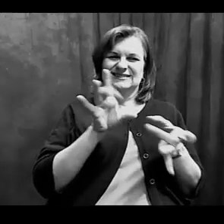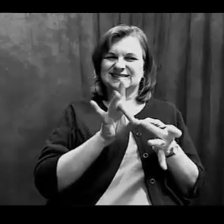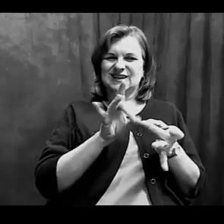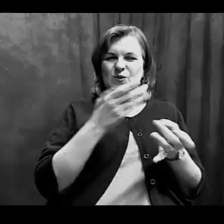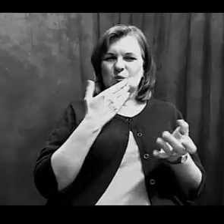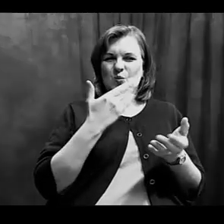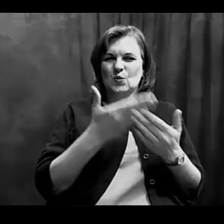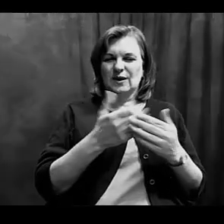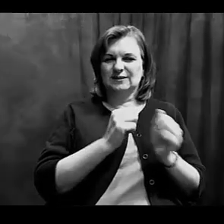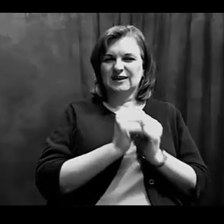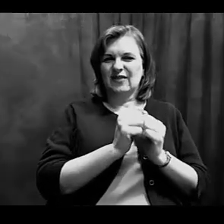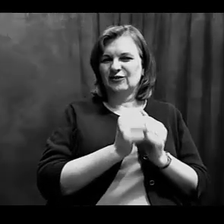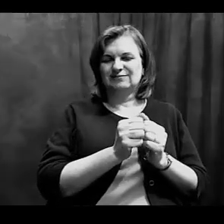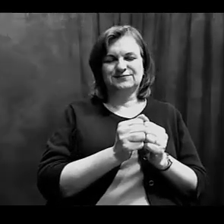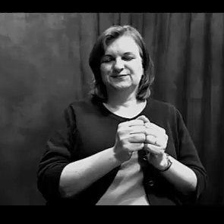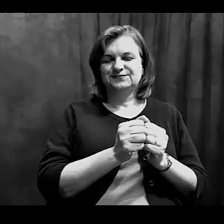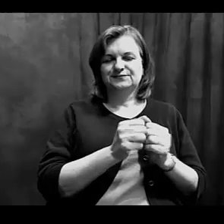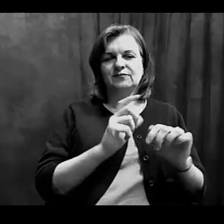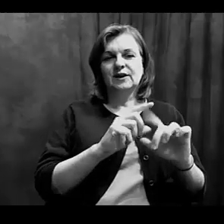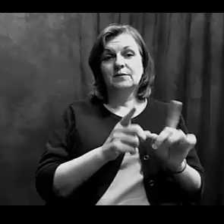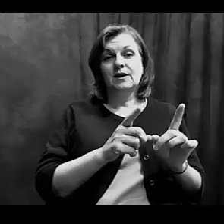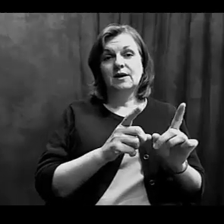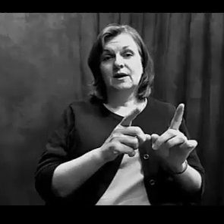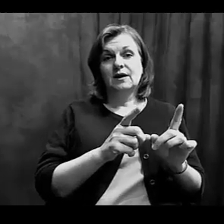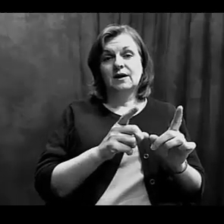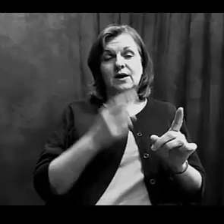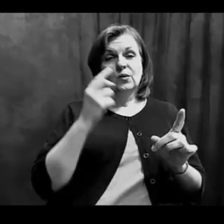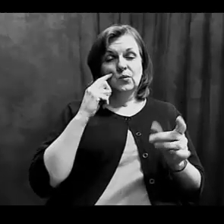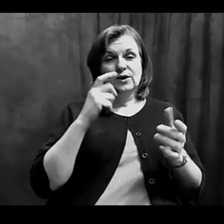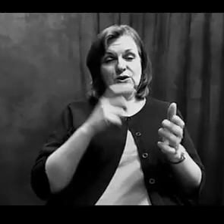you see they probably don't stick together very well